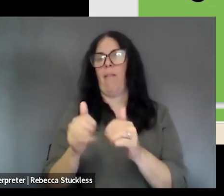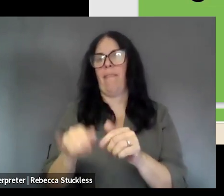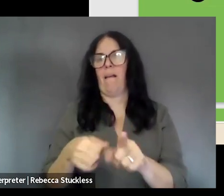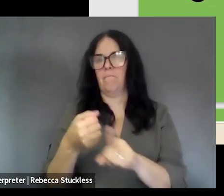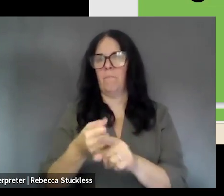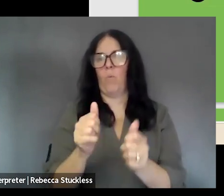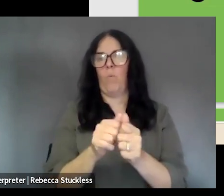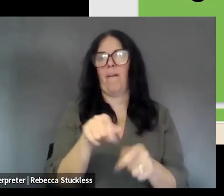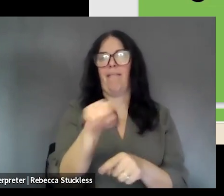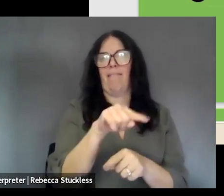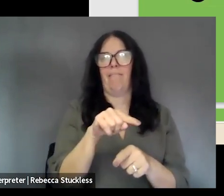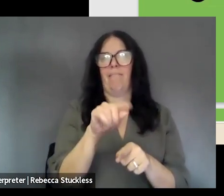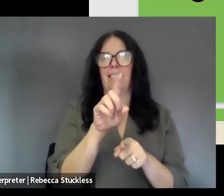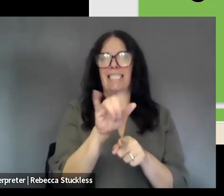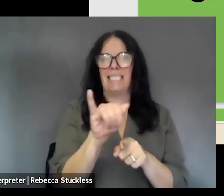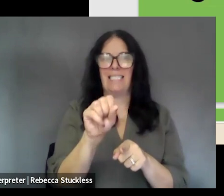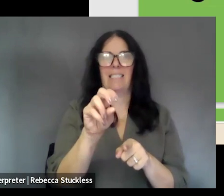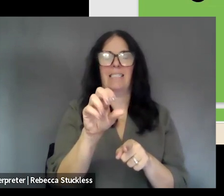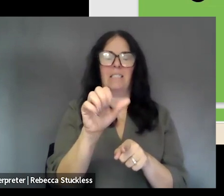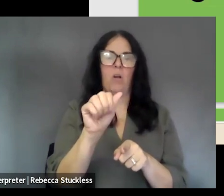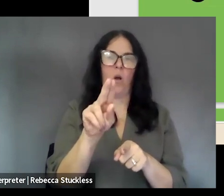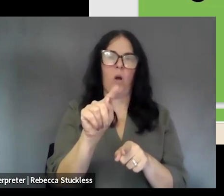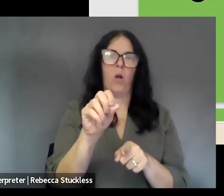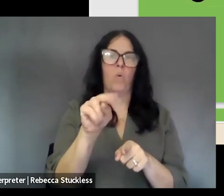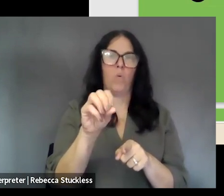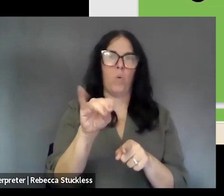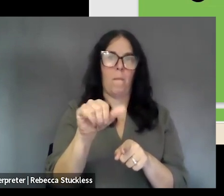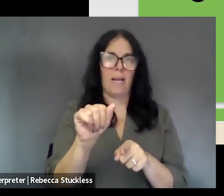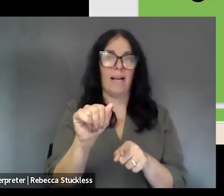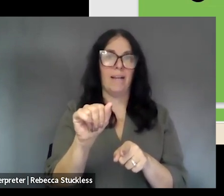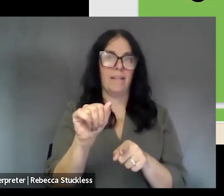well, so thank you, looking forward to some questions in the chat so I'm looking forward to